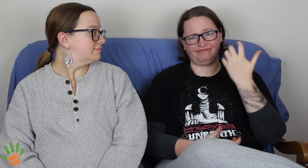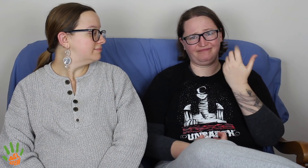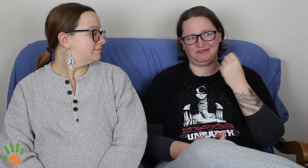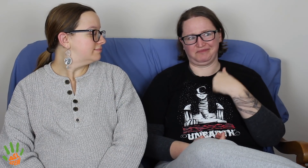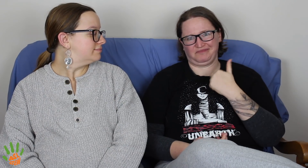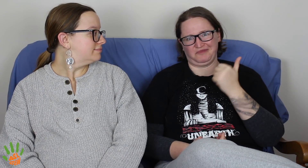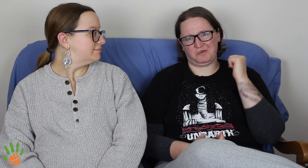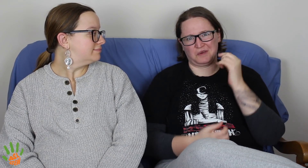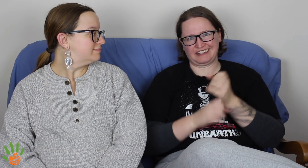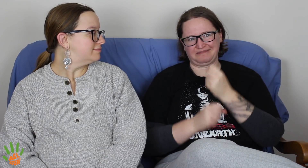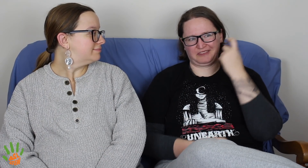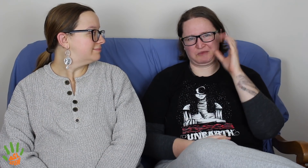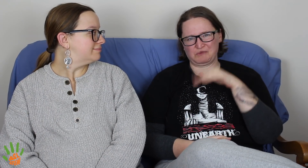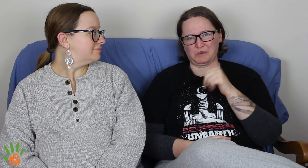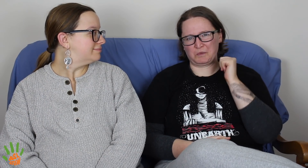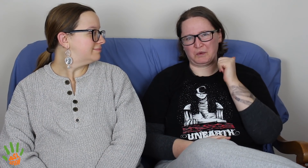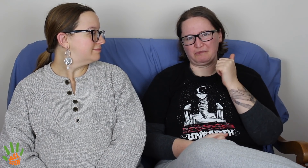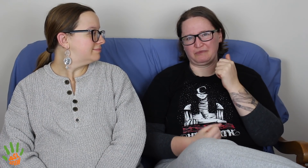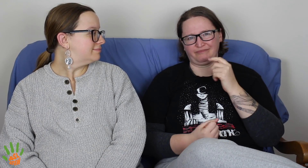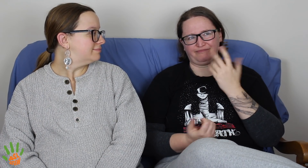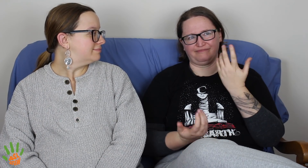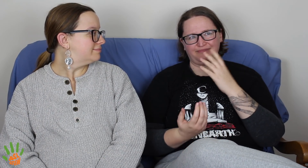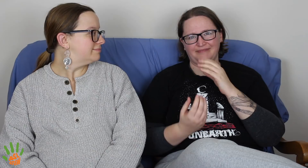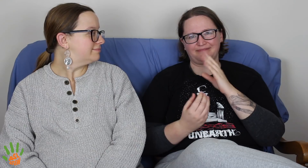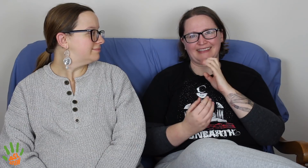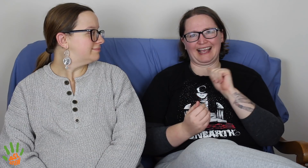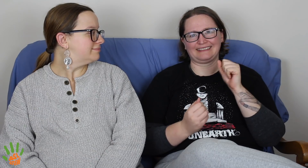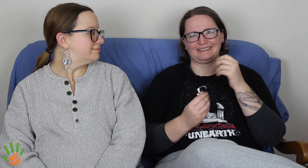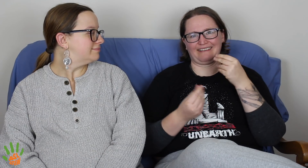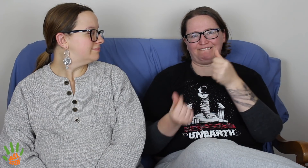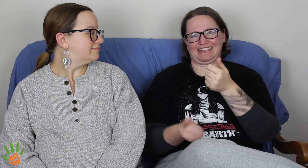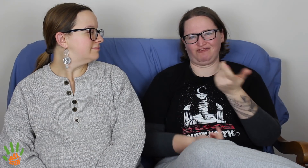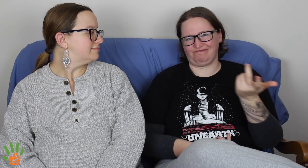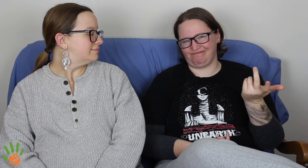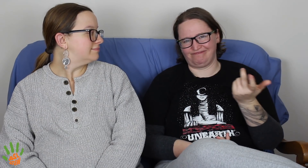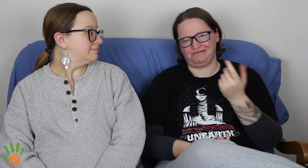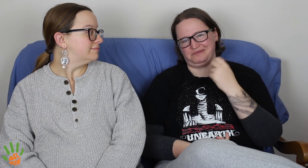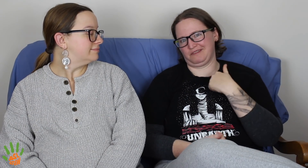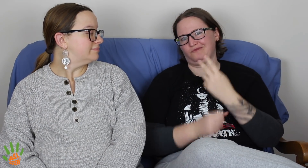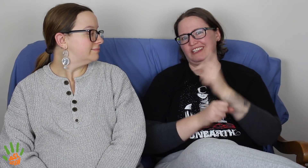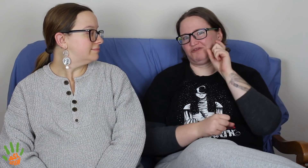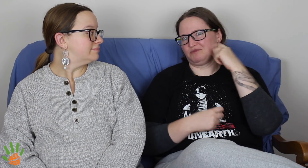I don't match getting a cochlear implant and I know that it's not going to be as efficient for me.